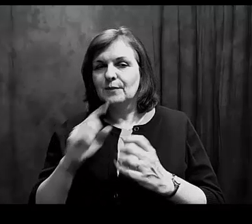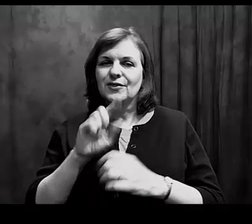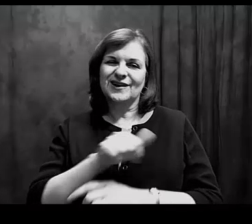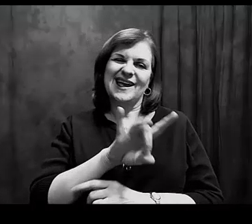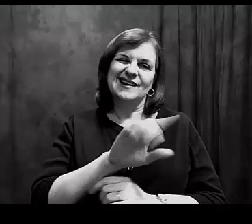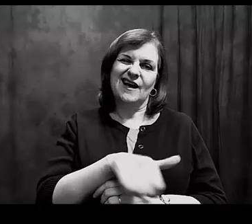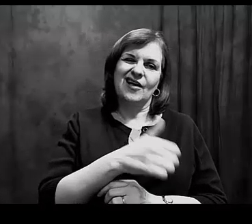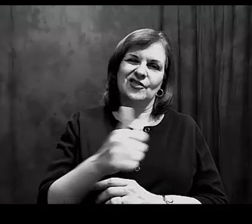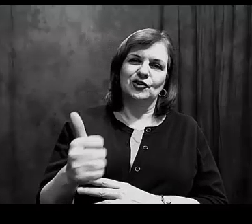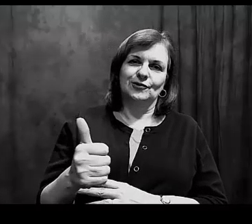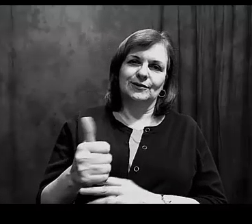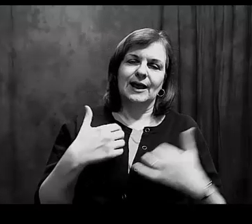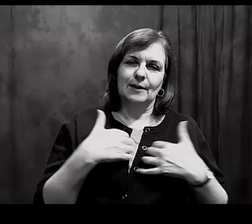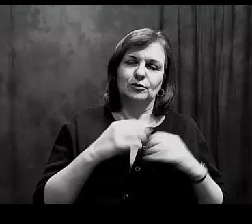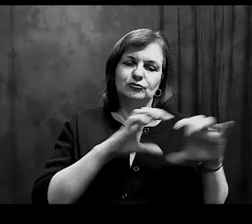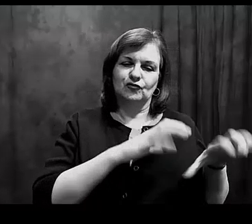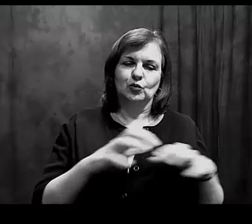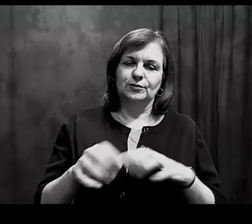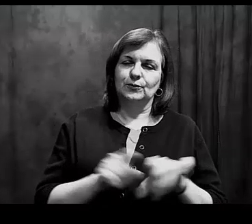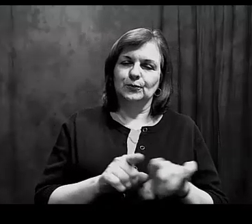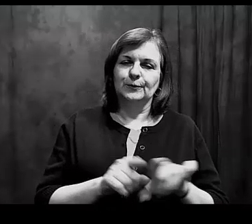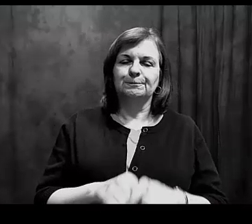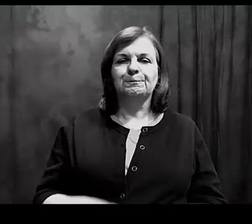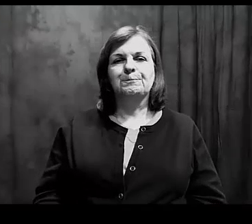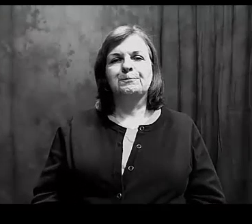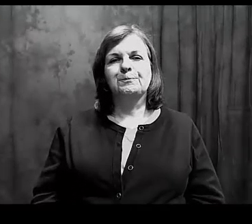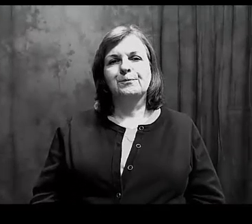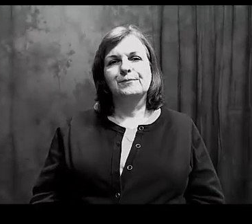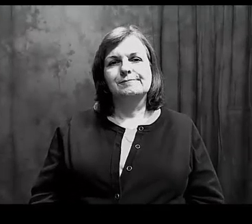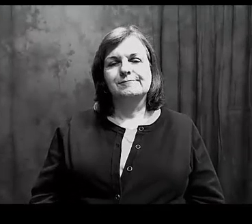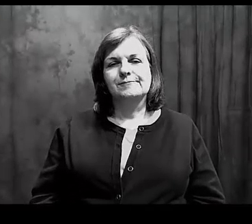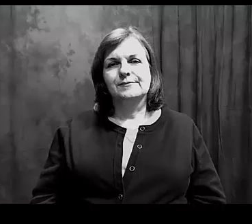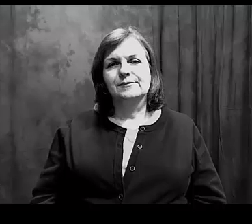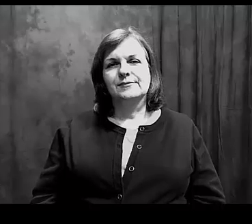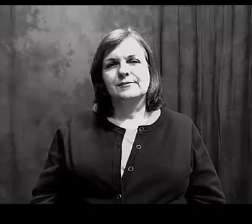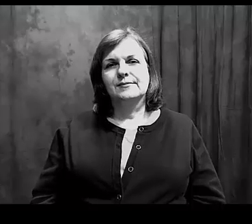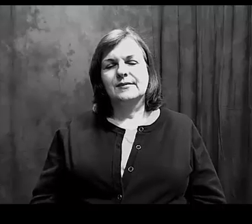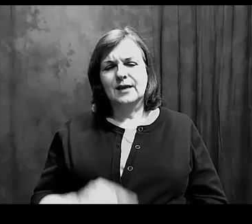finally we will end up with Chordata which is the Chordates